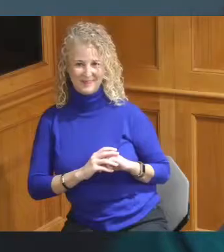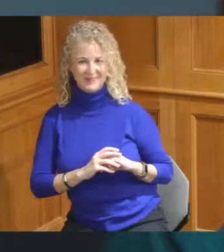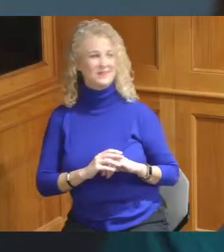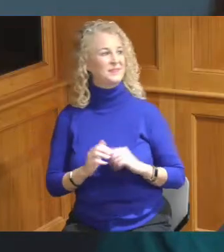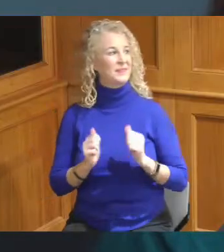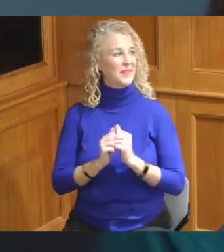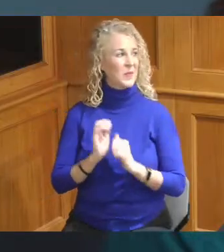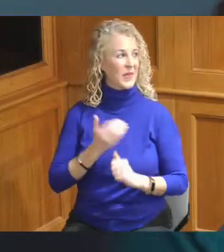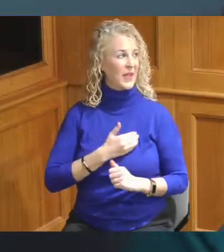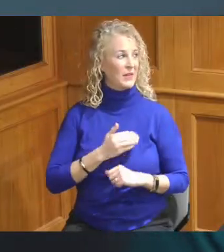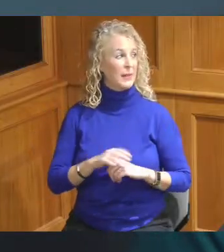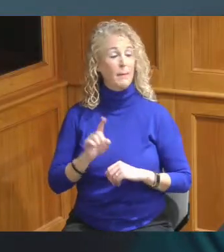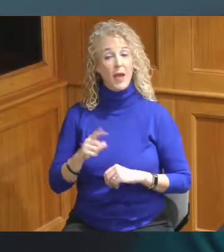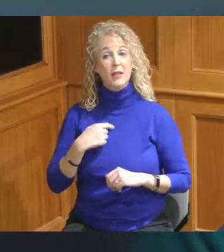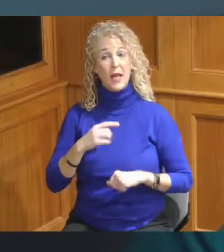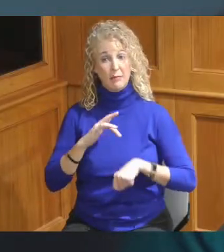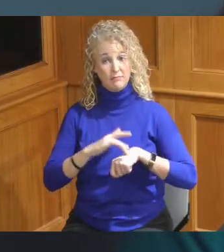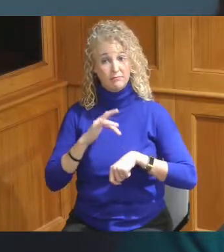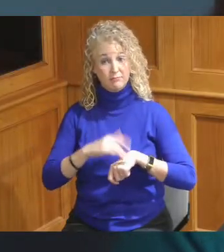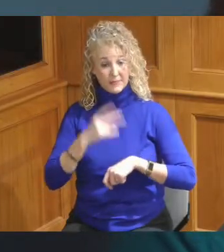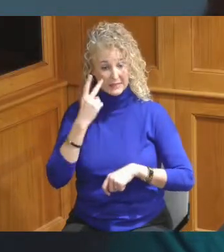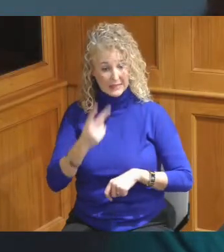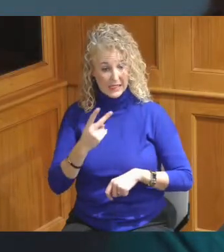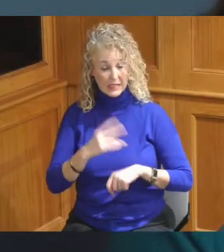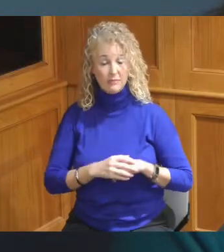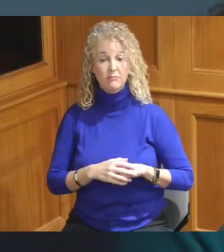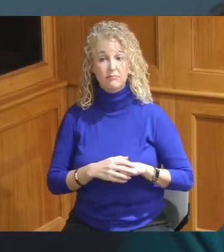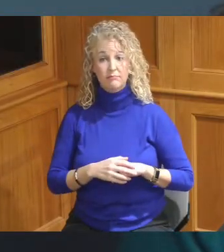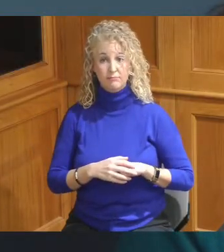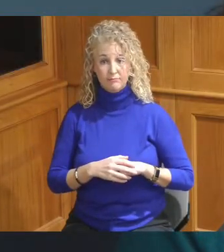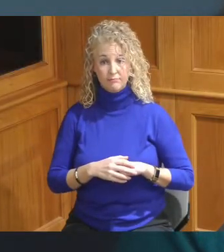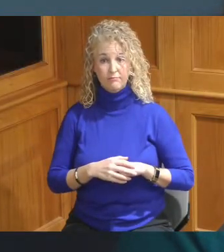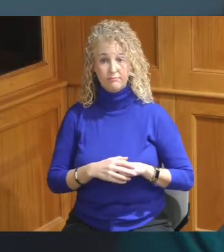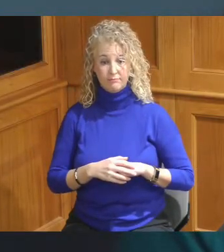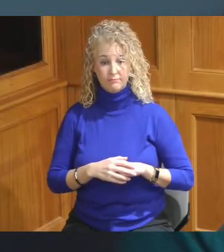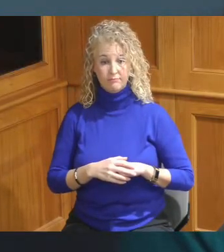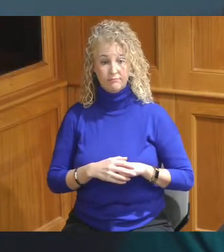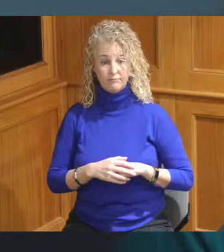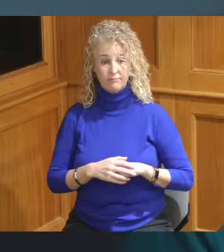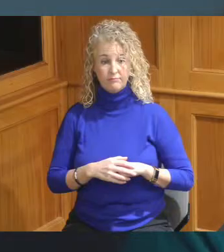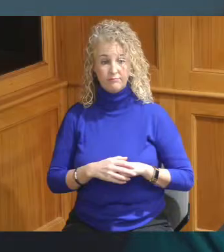our Walk of Fame, but I did get a chance to see it and see some of the things that they were doing.